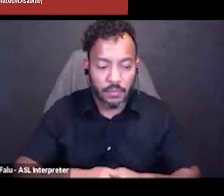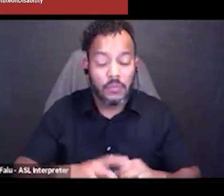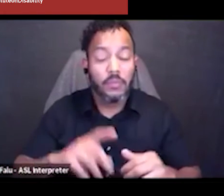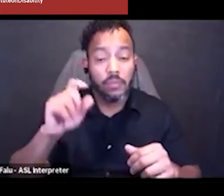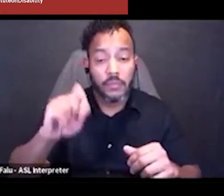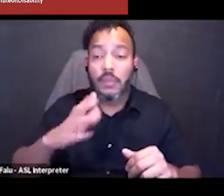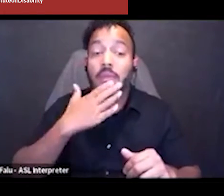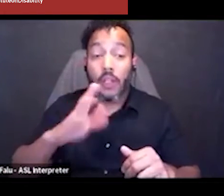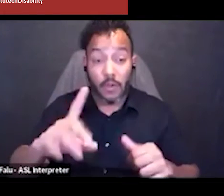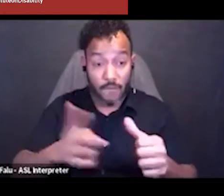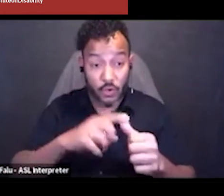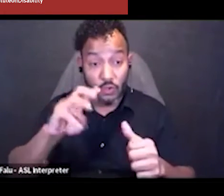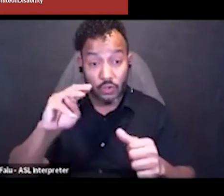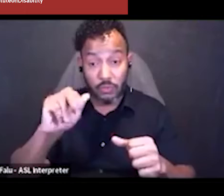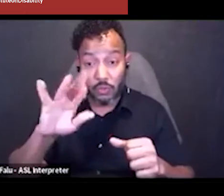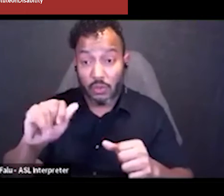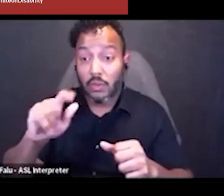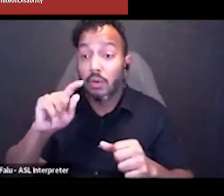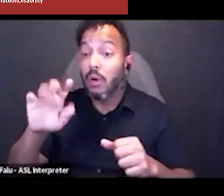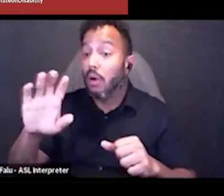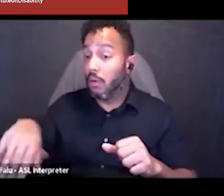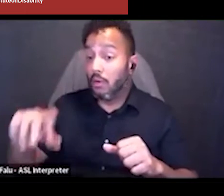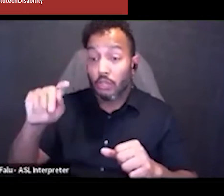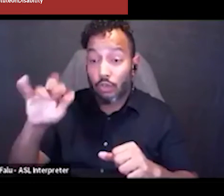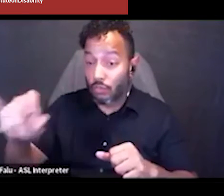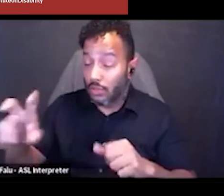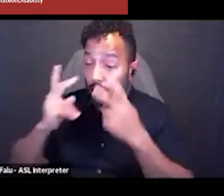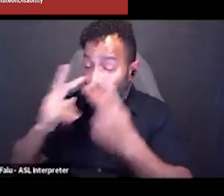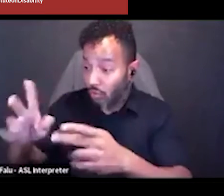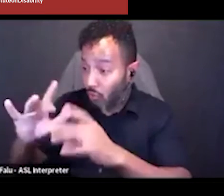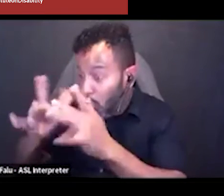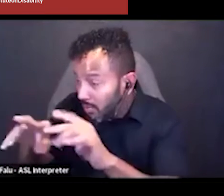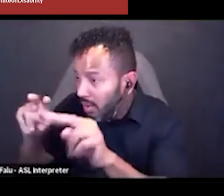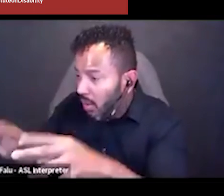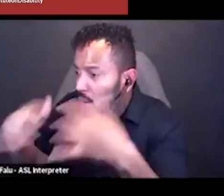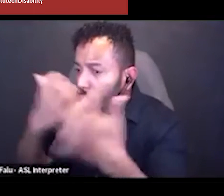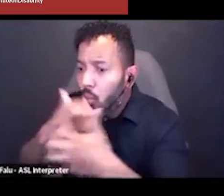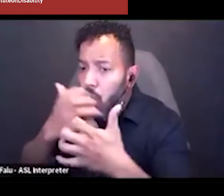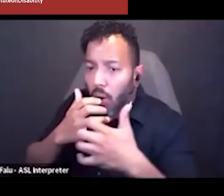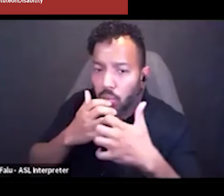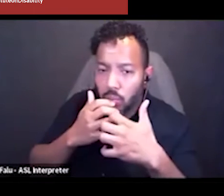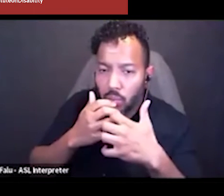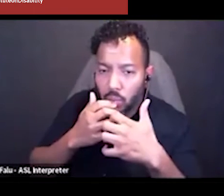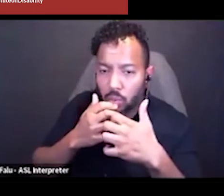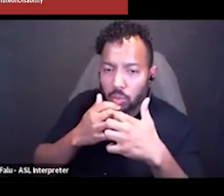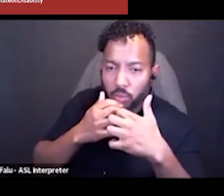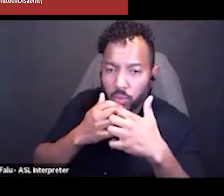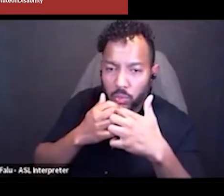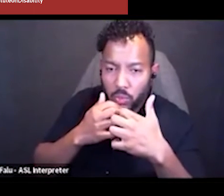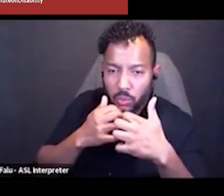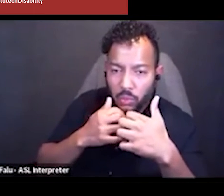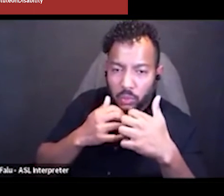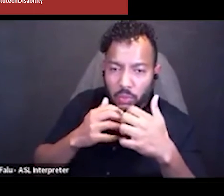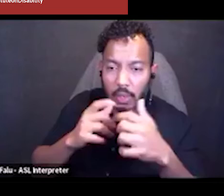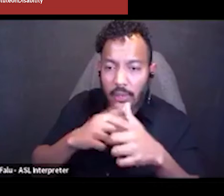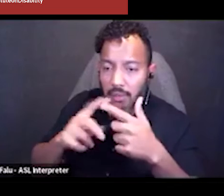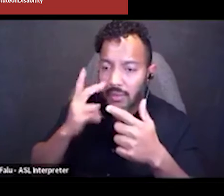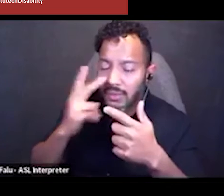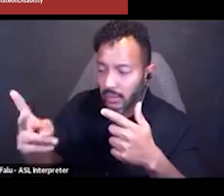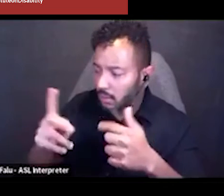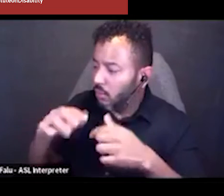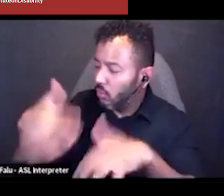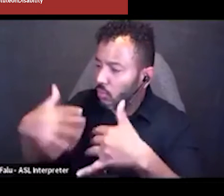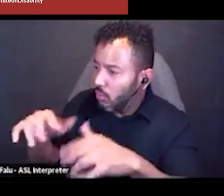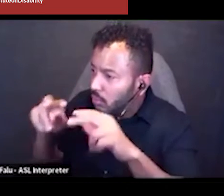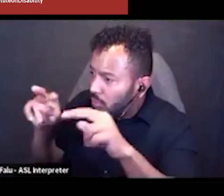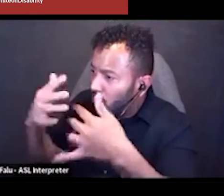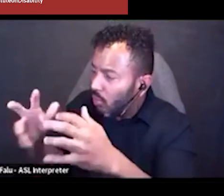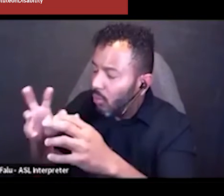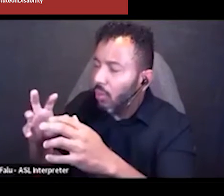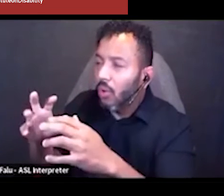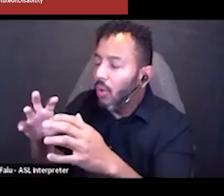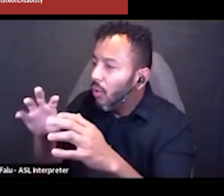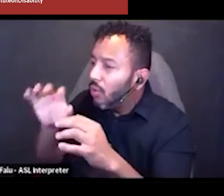I visited your website and I'm really excited that we're going to pass your web address